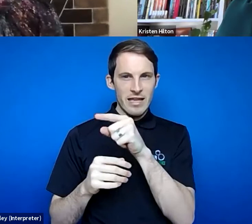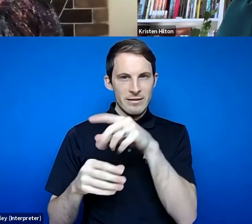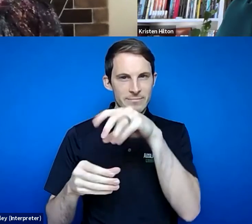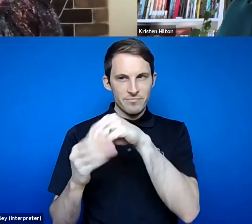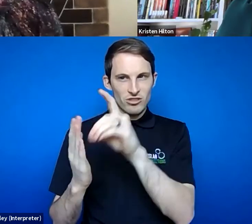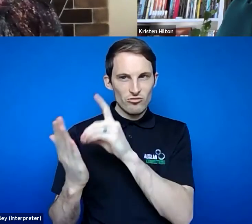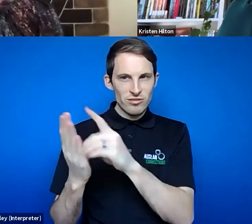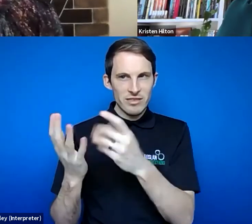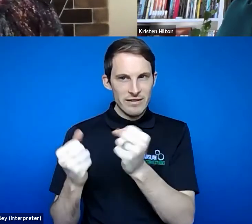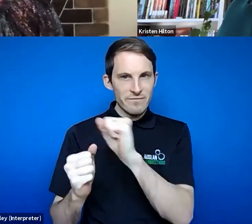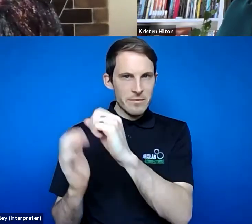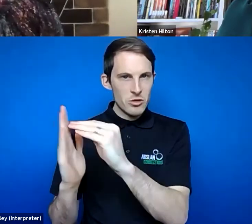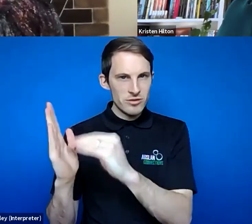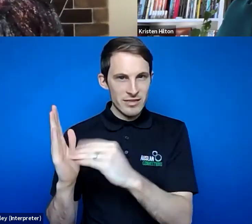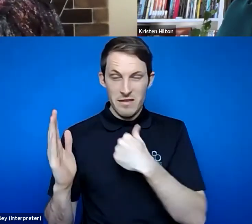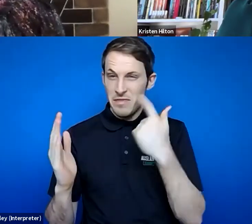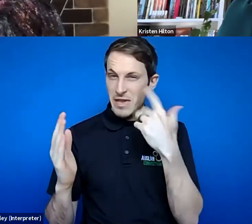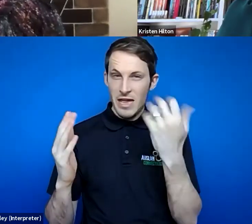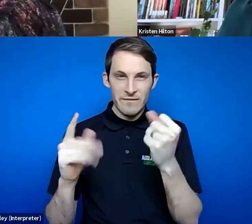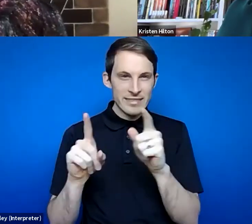that we need to find and address.